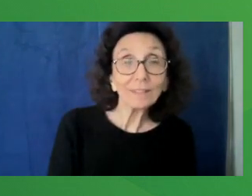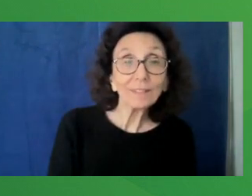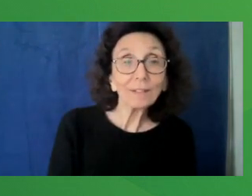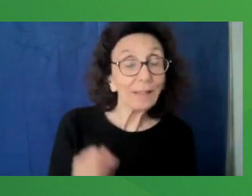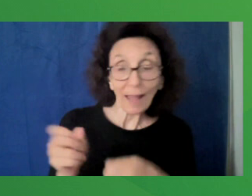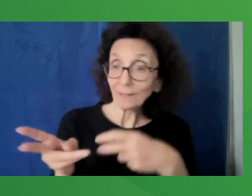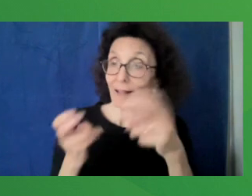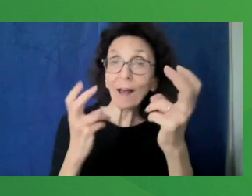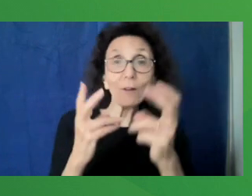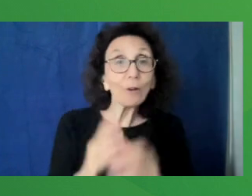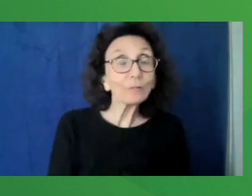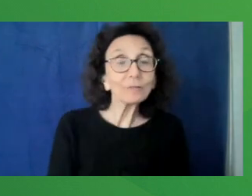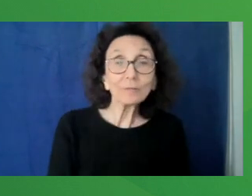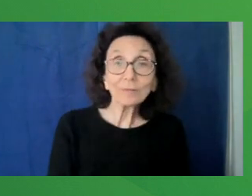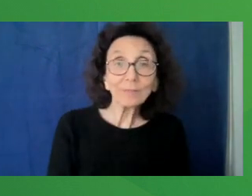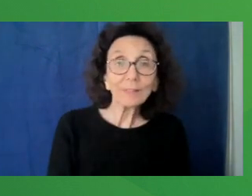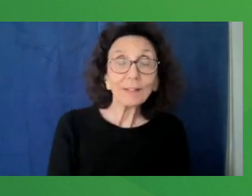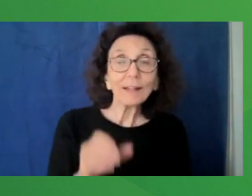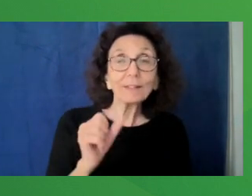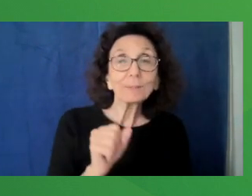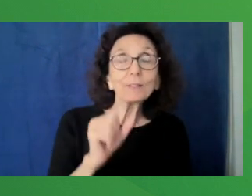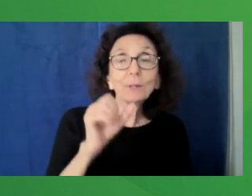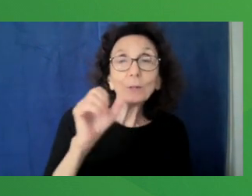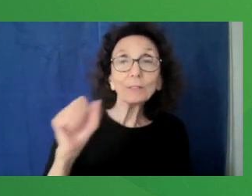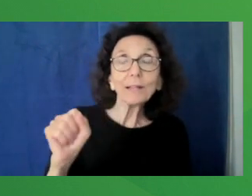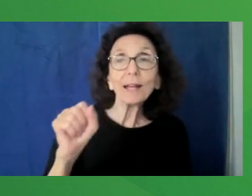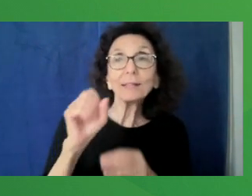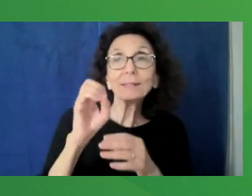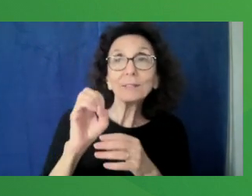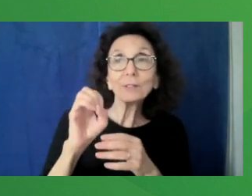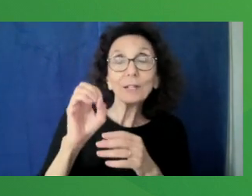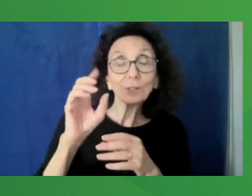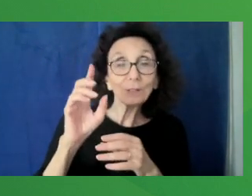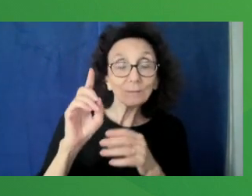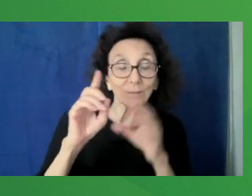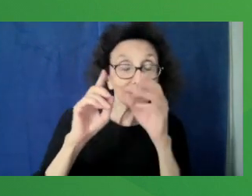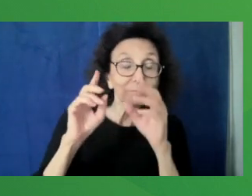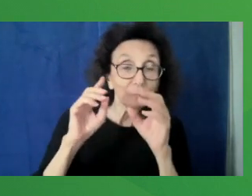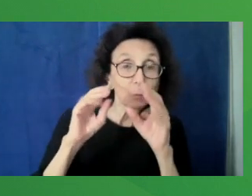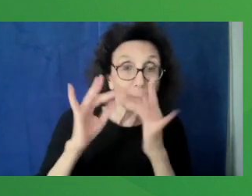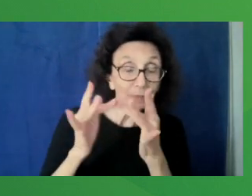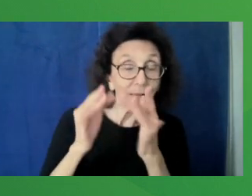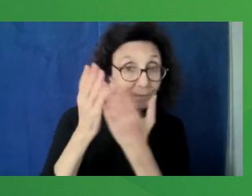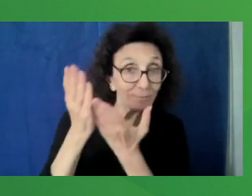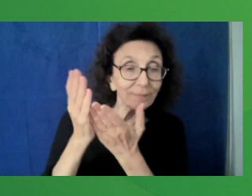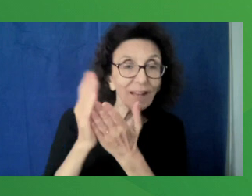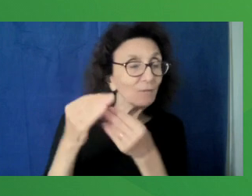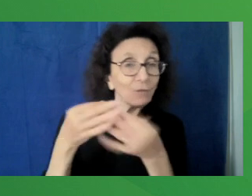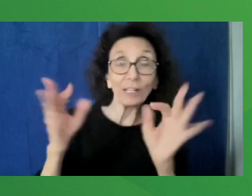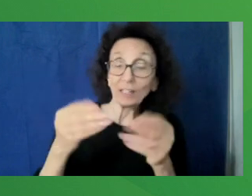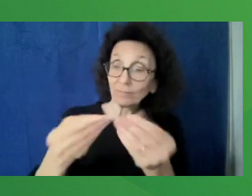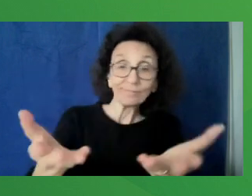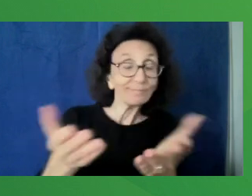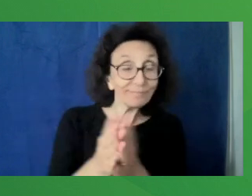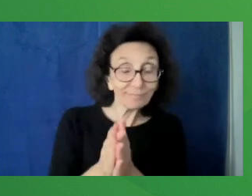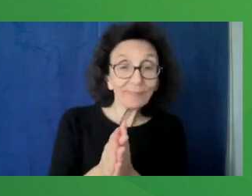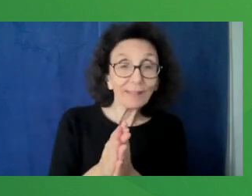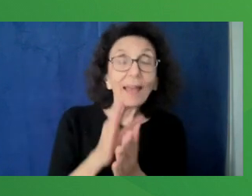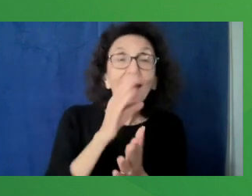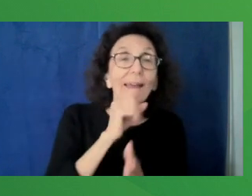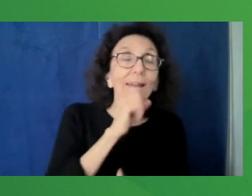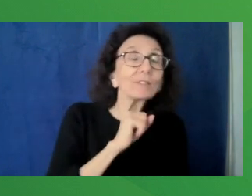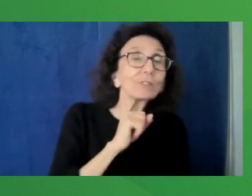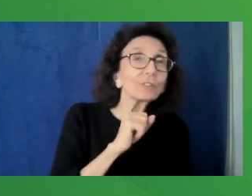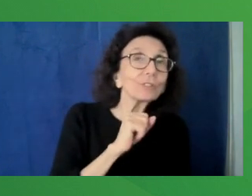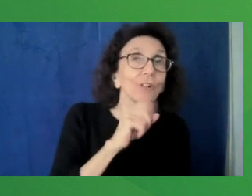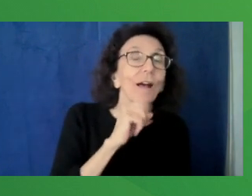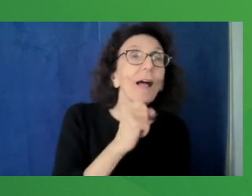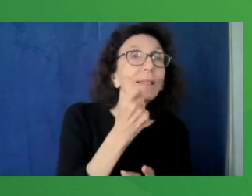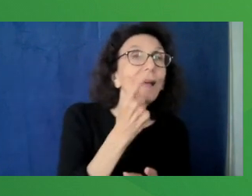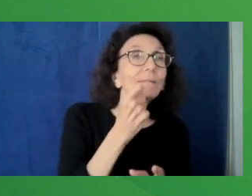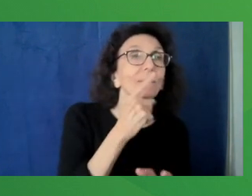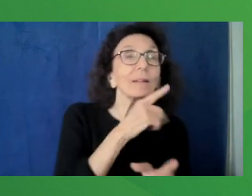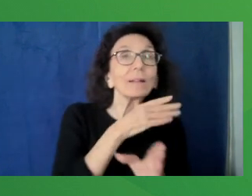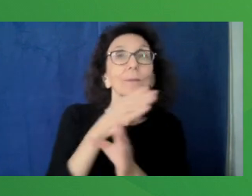can Smithsonian Science Education Center website. They're designed for ages 11 to 18. And they're